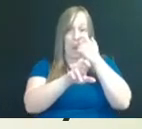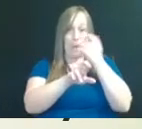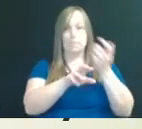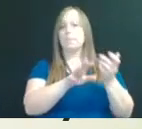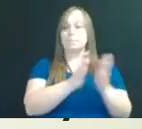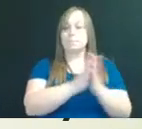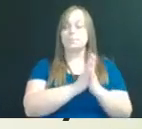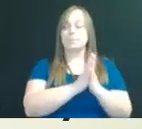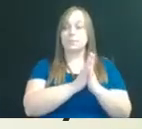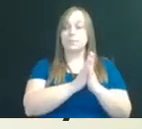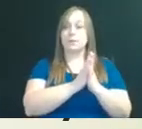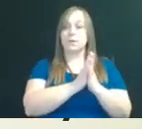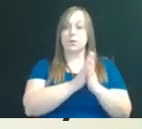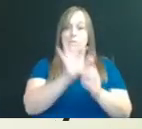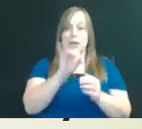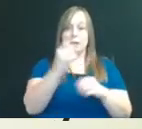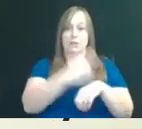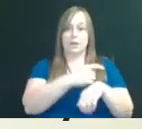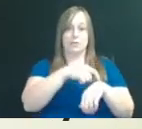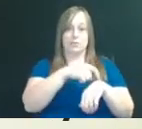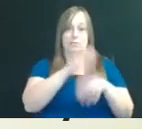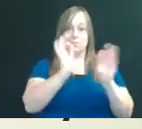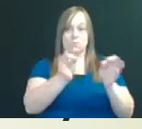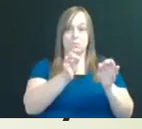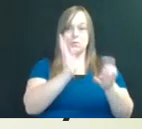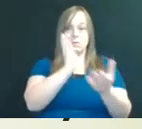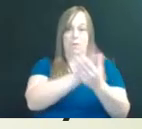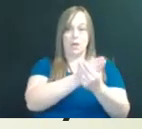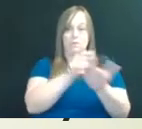you have 90 days from that decision to file for due process.